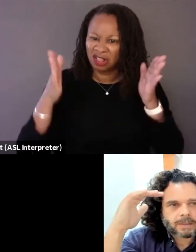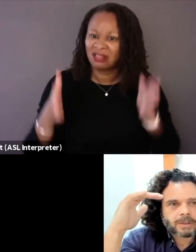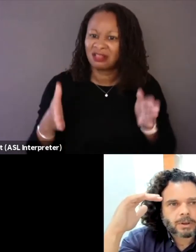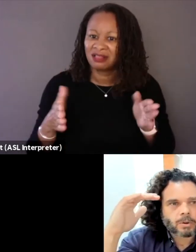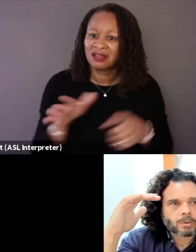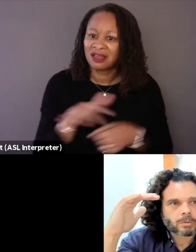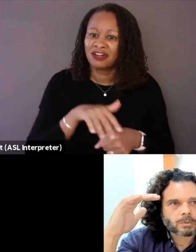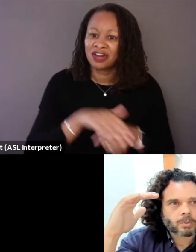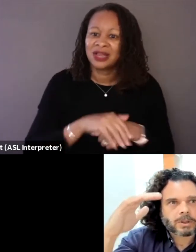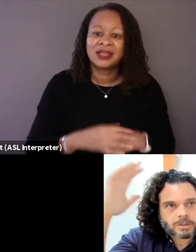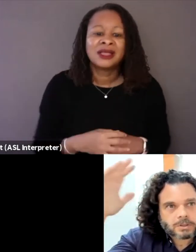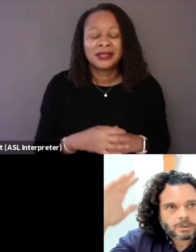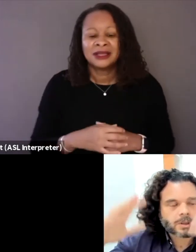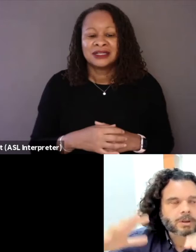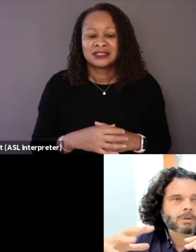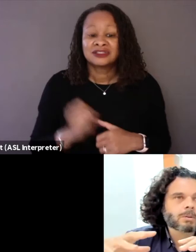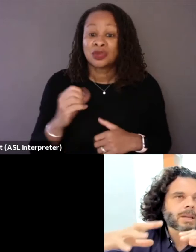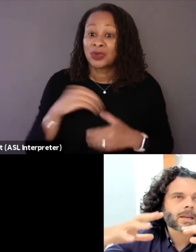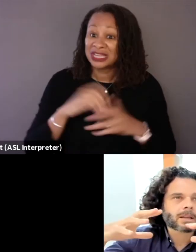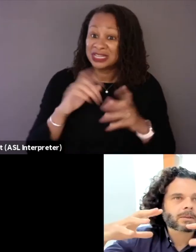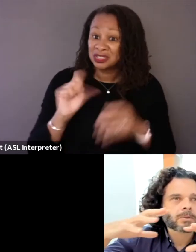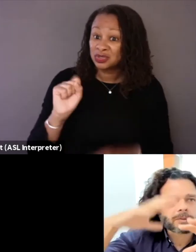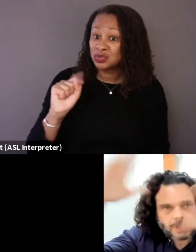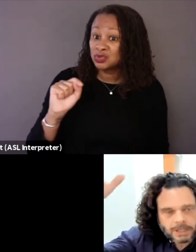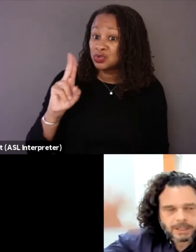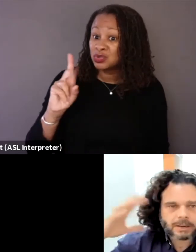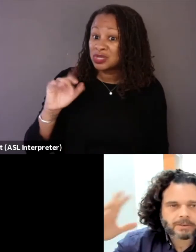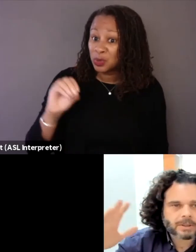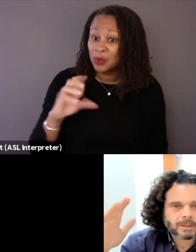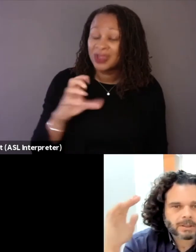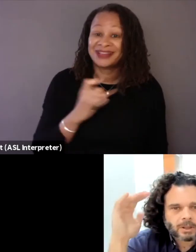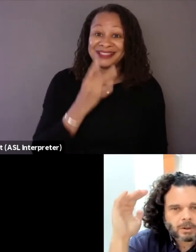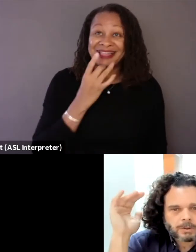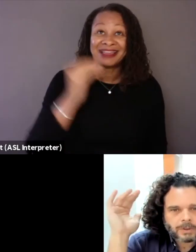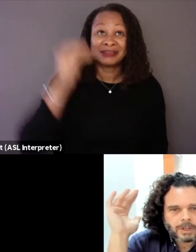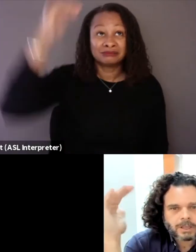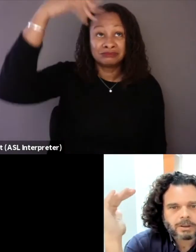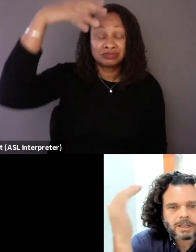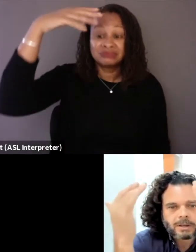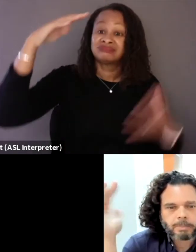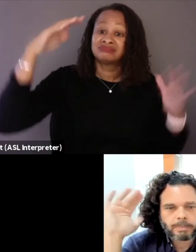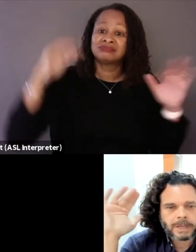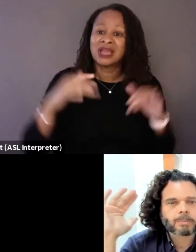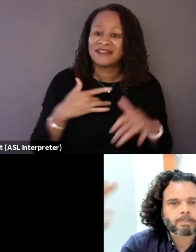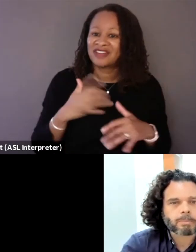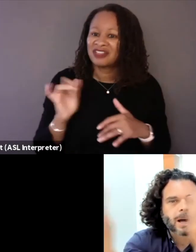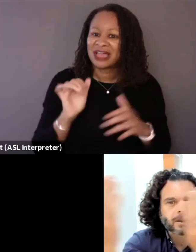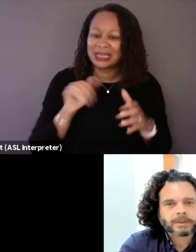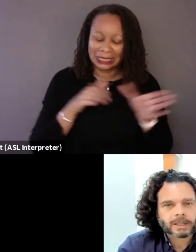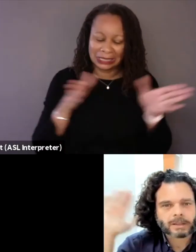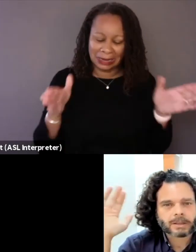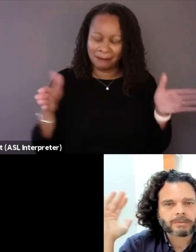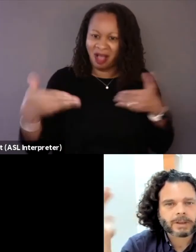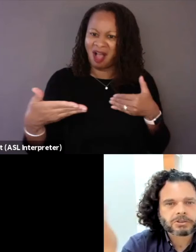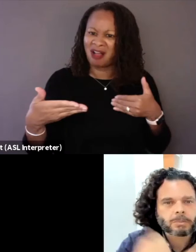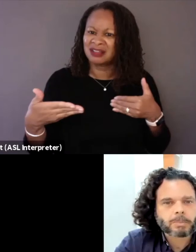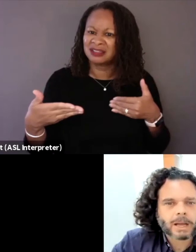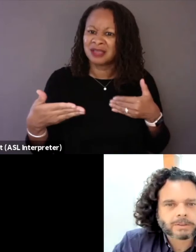even though we're in a studio and we've lit it and everything, you almost feel like you're in a, in a box, like in a confessional box,